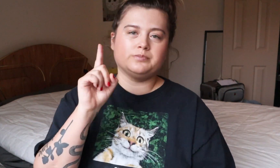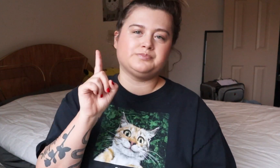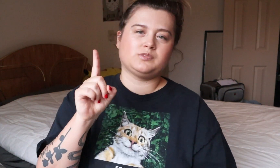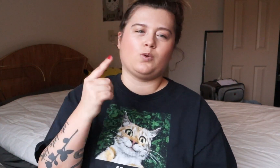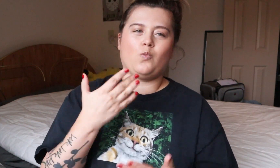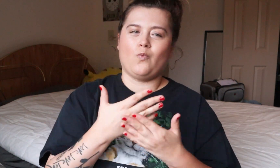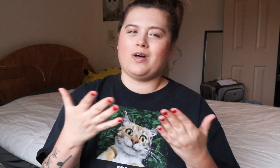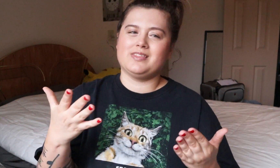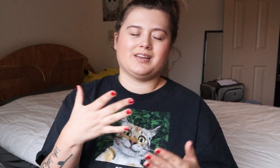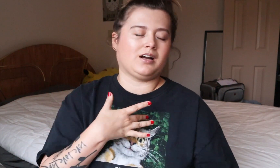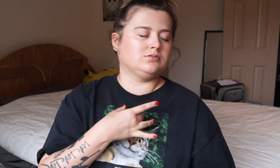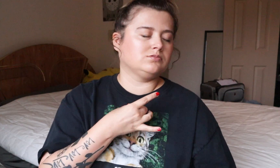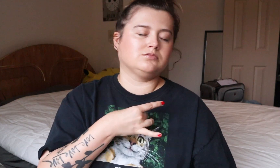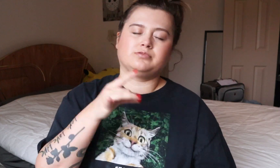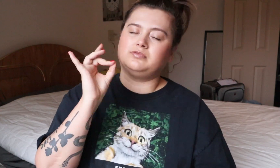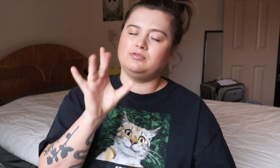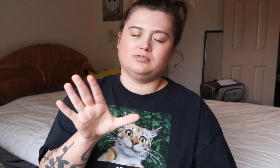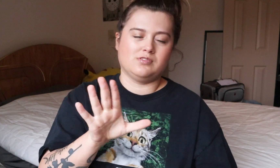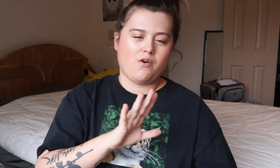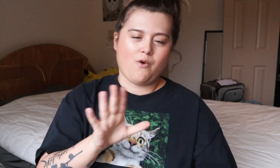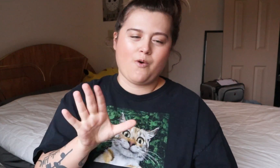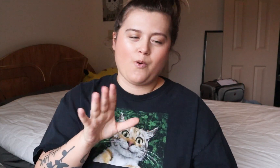The one thing I really did not like: